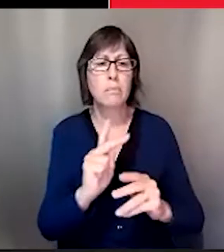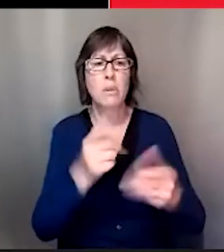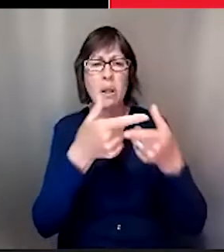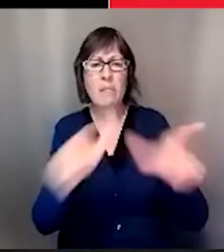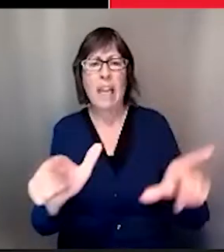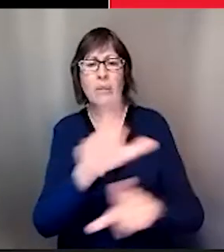barriers.